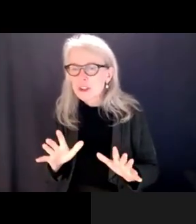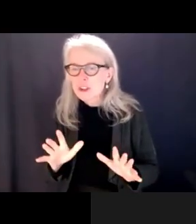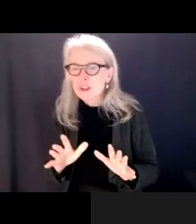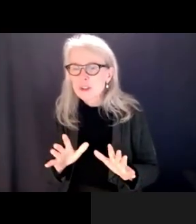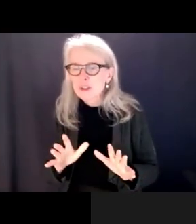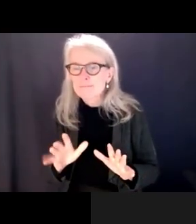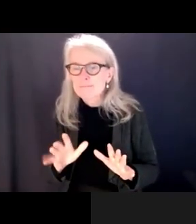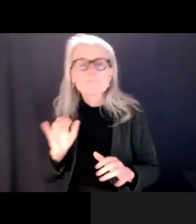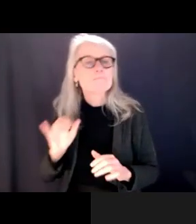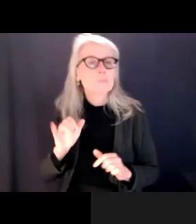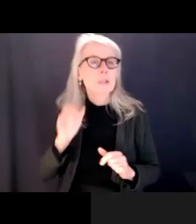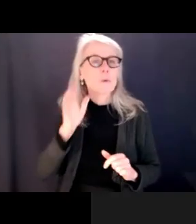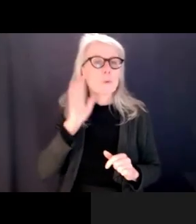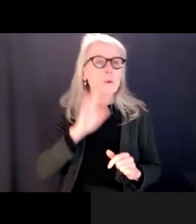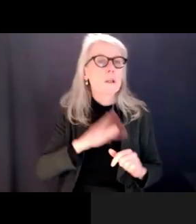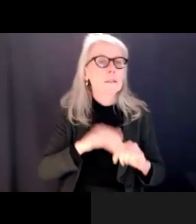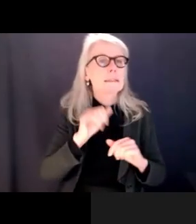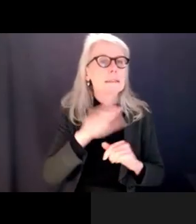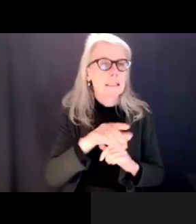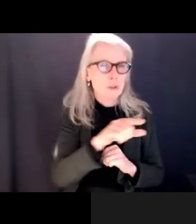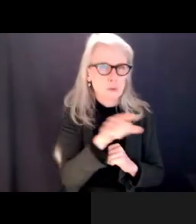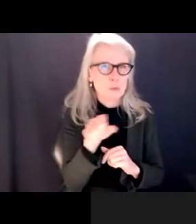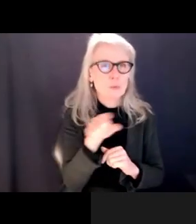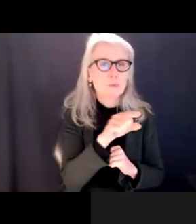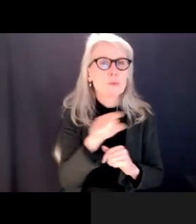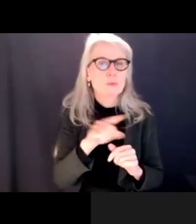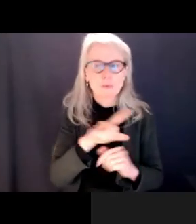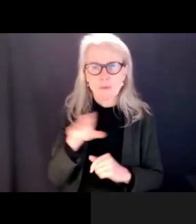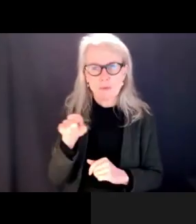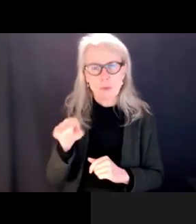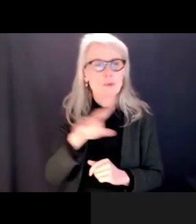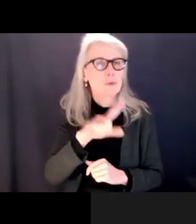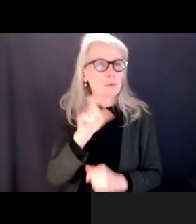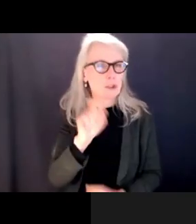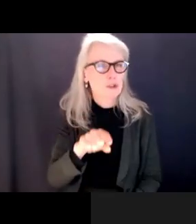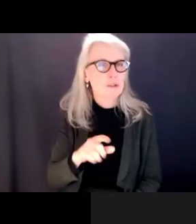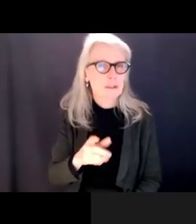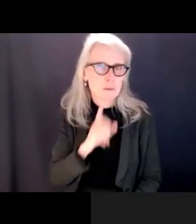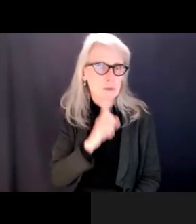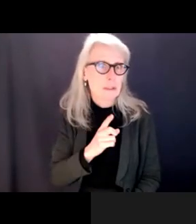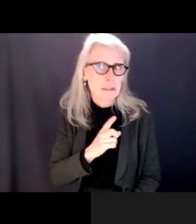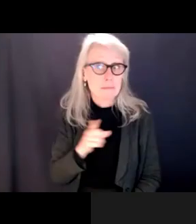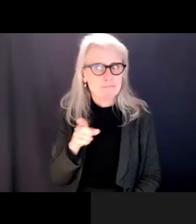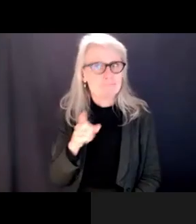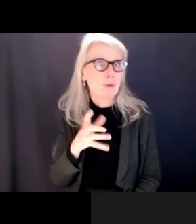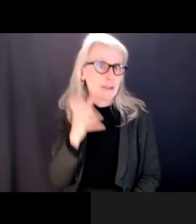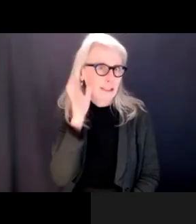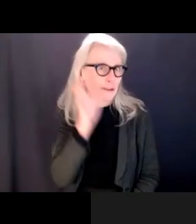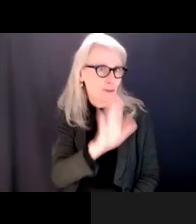uh we will definitely send the questions to you and uh we would love to hear your responses. So